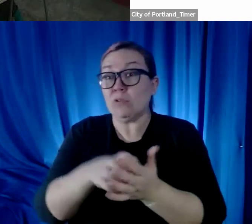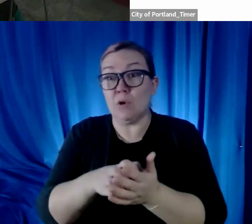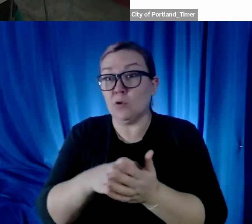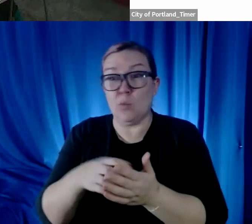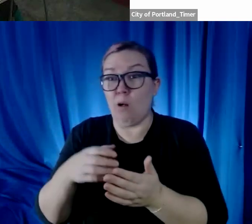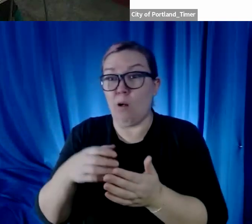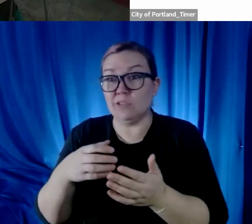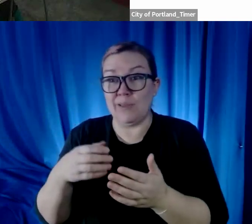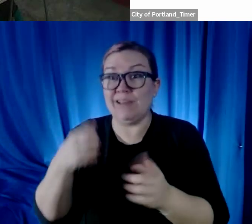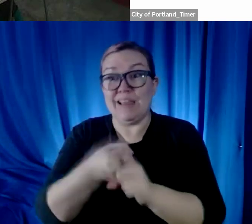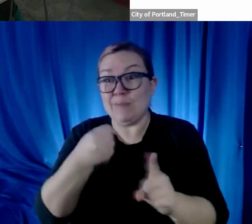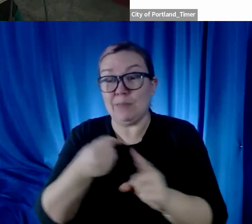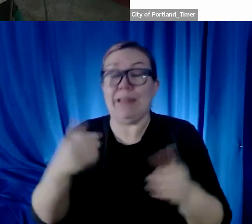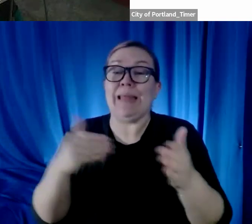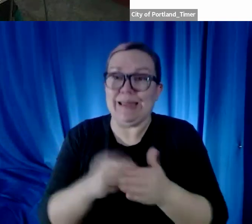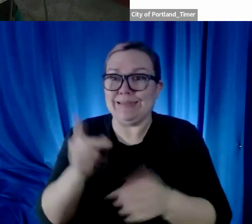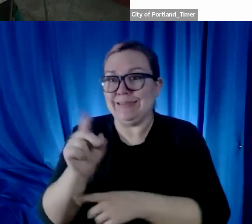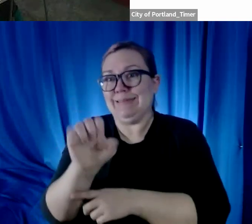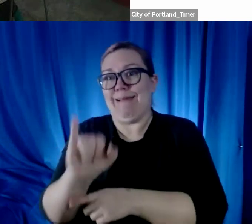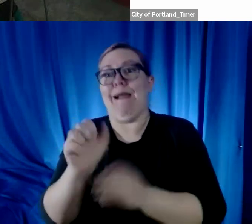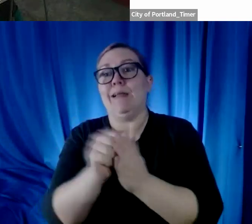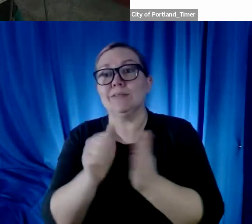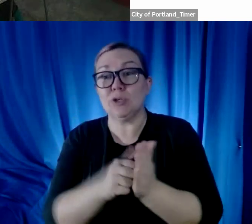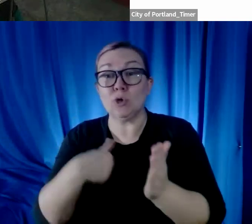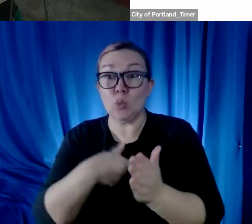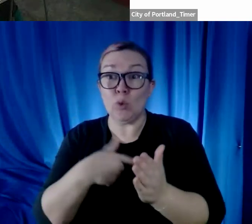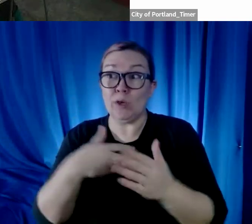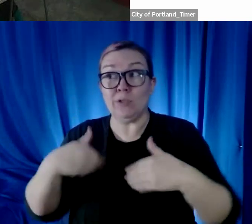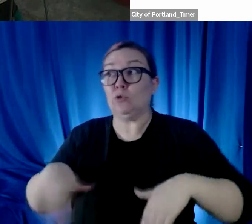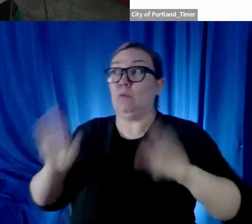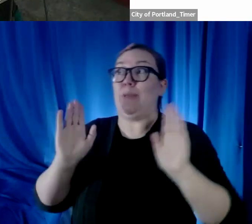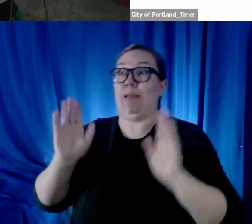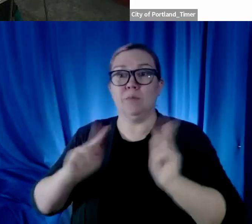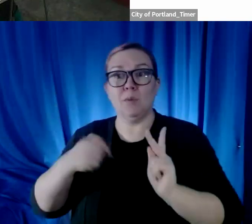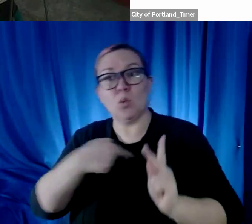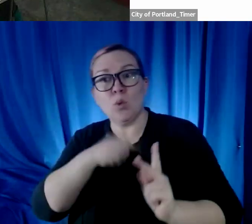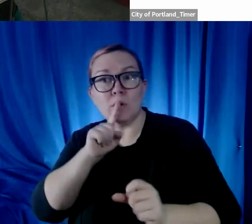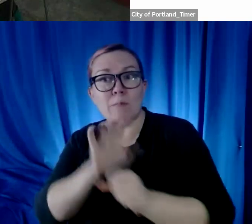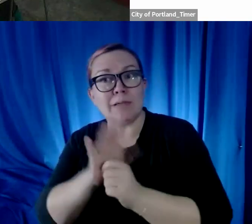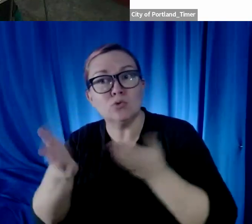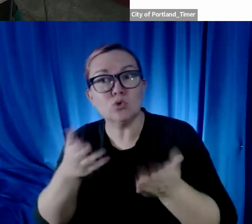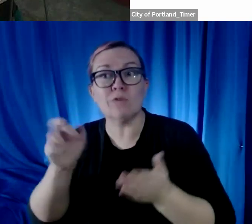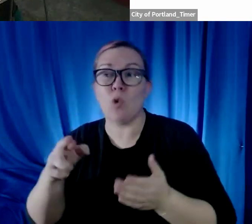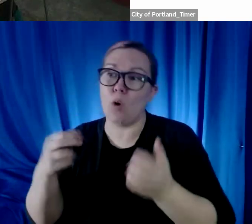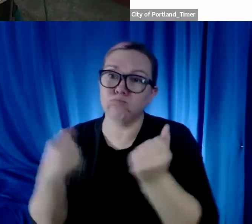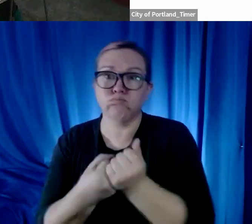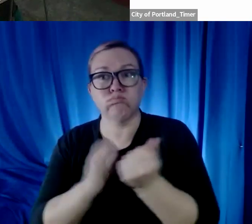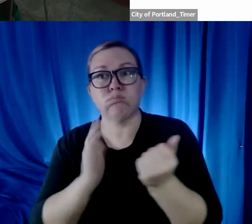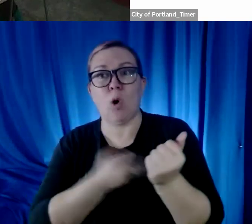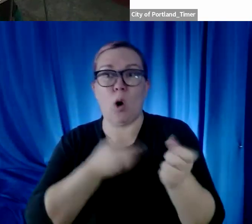Are we as a city going to double down these efforts and abandon the people we promised to serve? Or will we stand by our morals and do what Portland has always done?